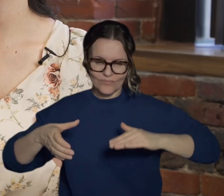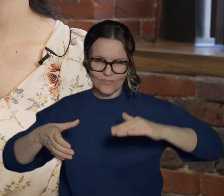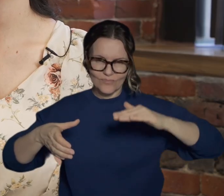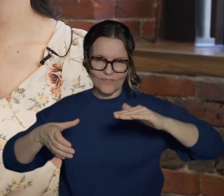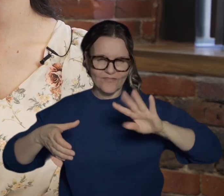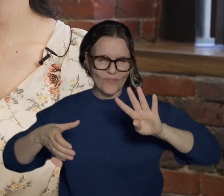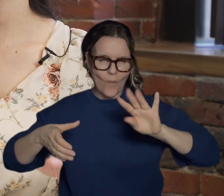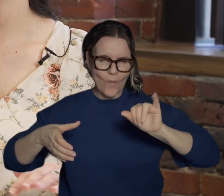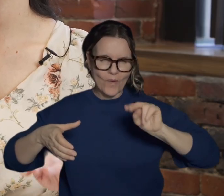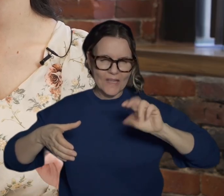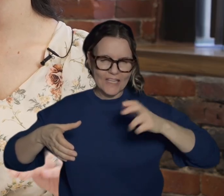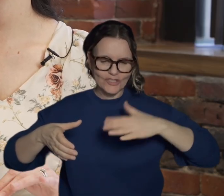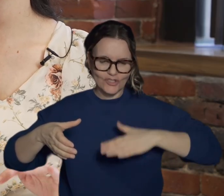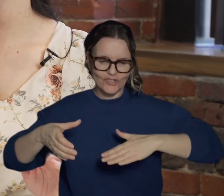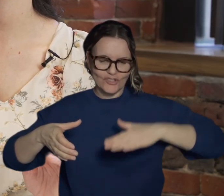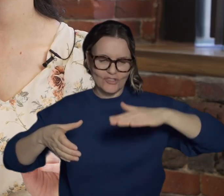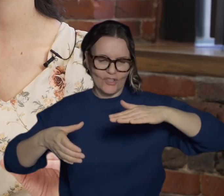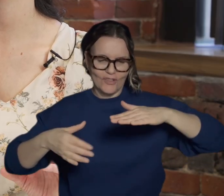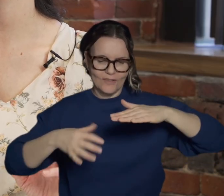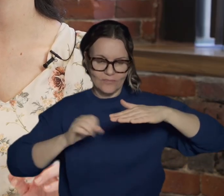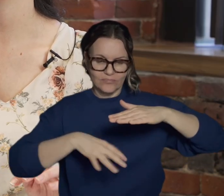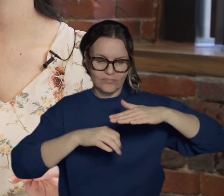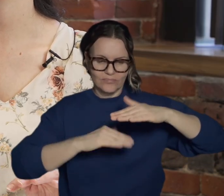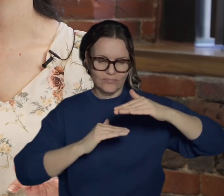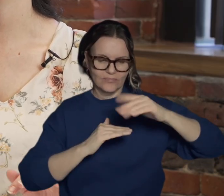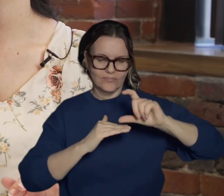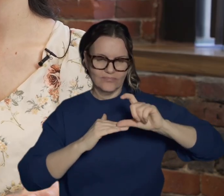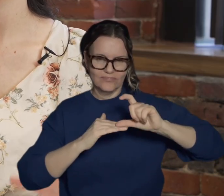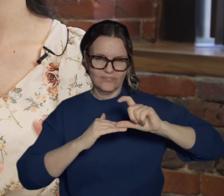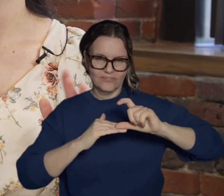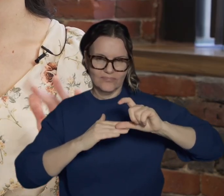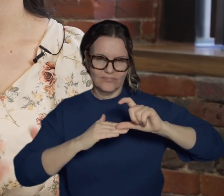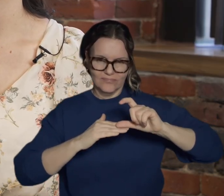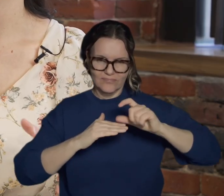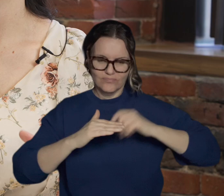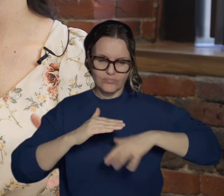parts in and make sure that the water is at least 4 in above the parts so that they have enough room